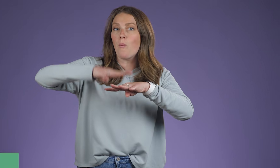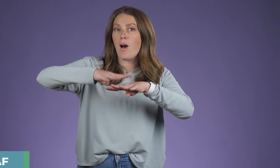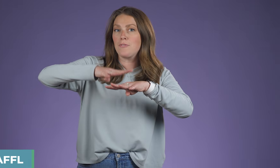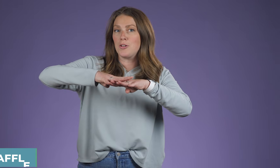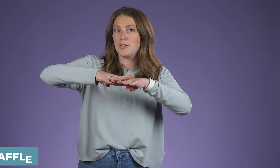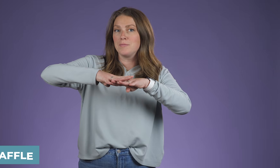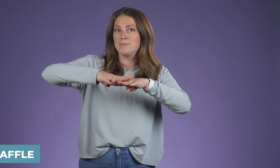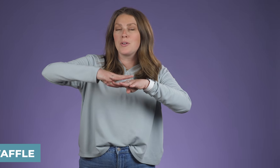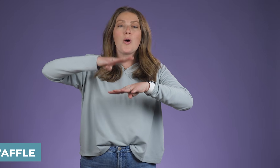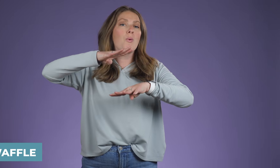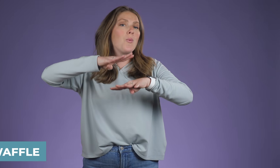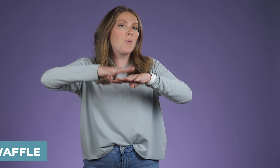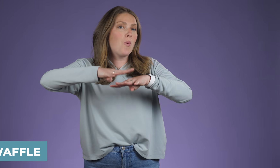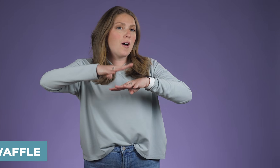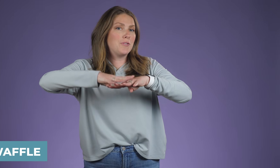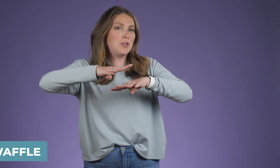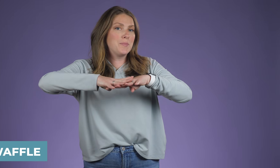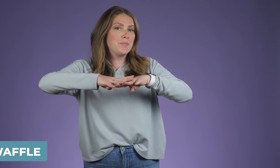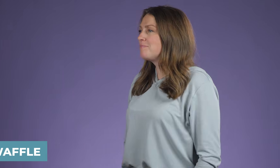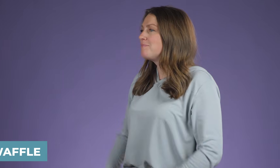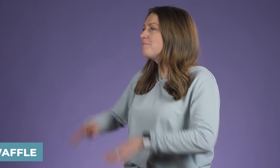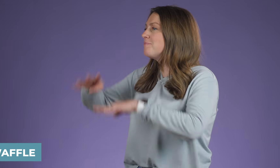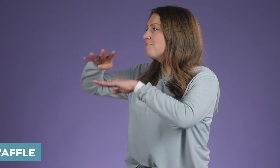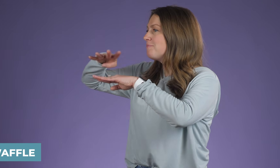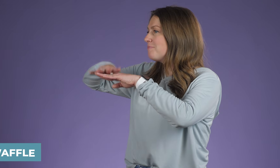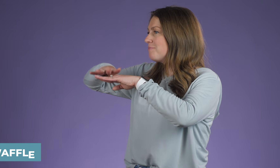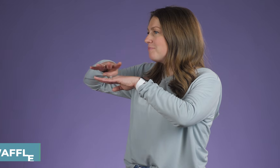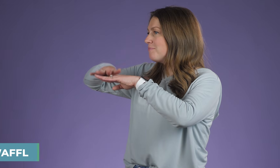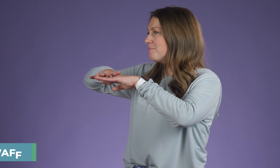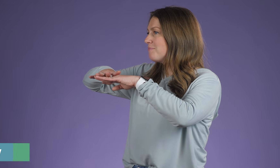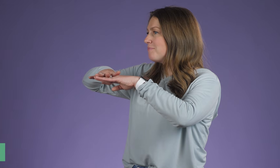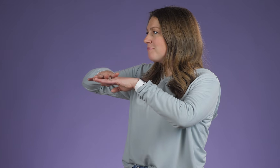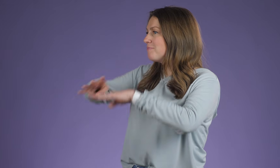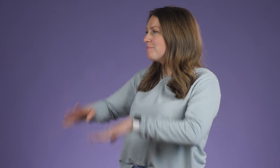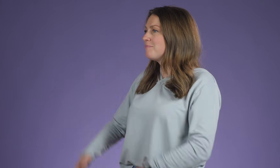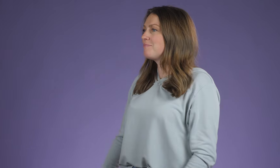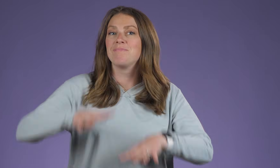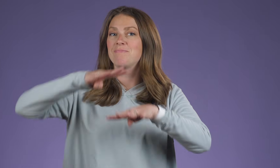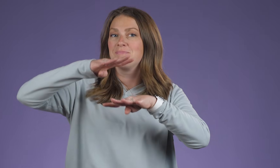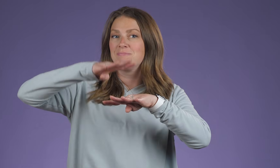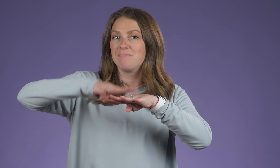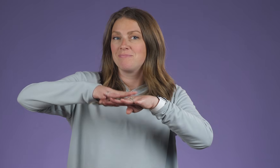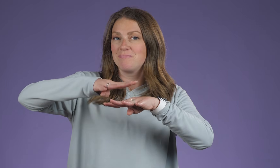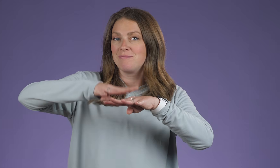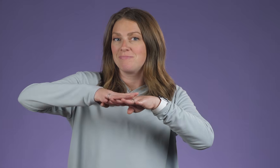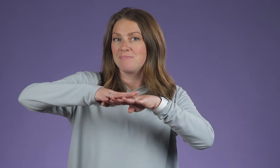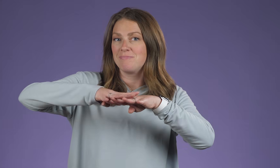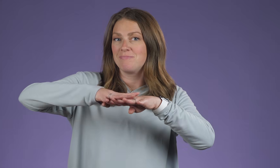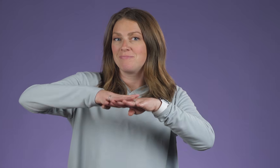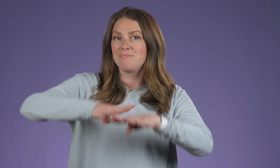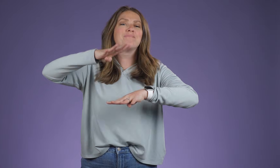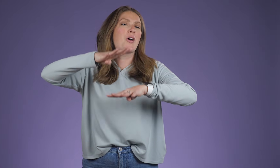Waffle. Your fingers are making the grid of a waffle.